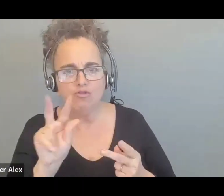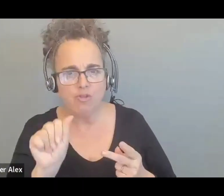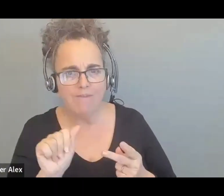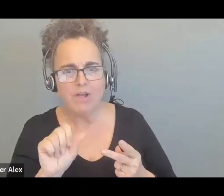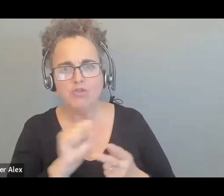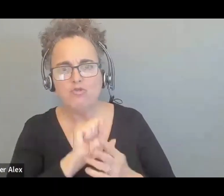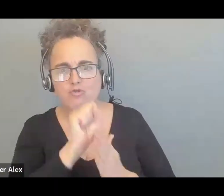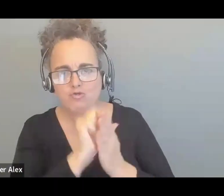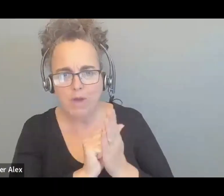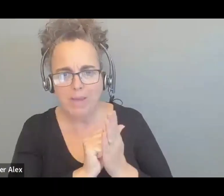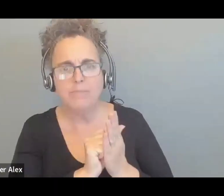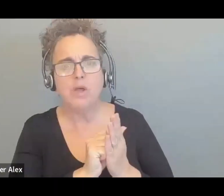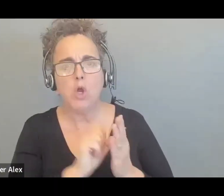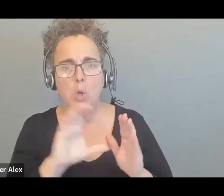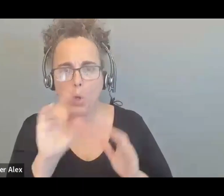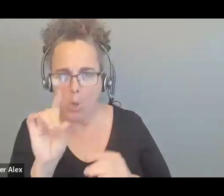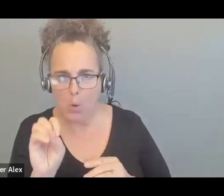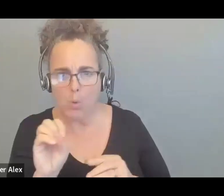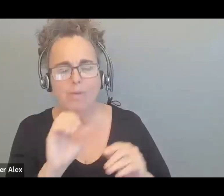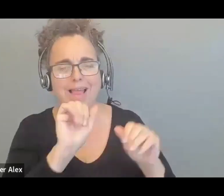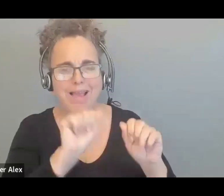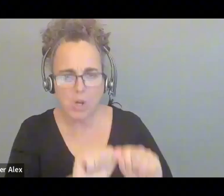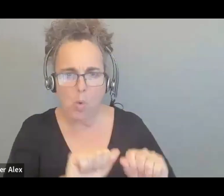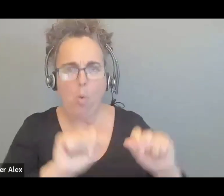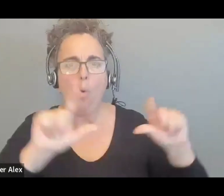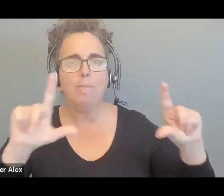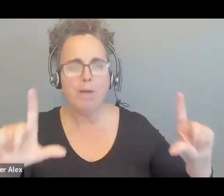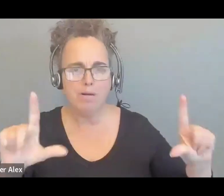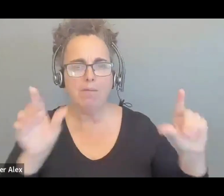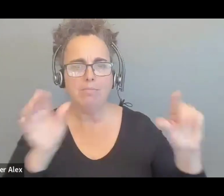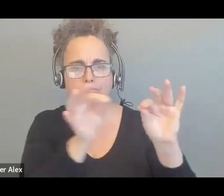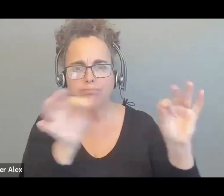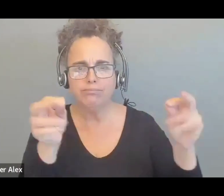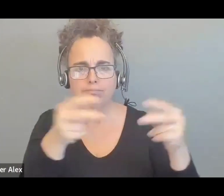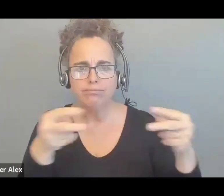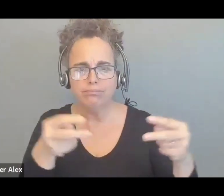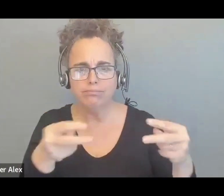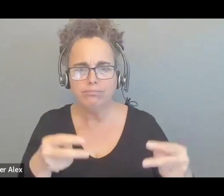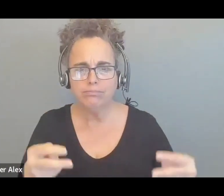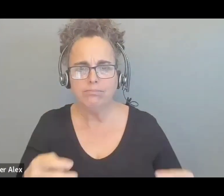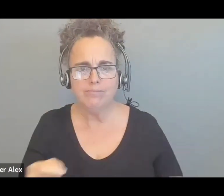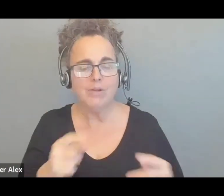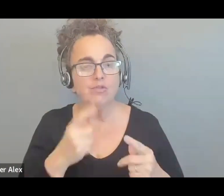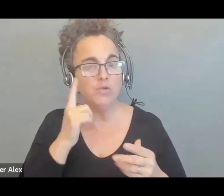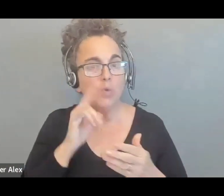that opens up the scripting to assistive technology reception